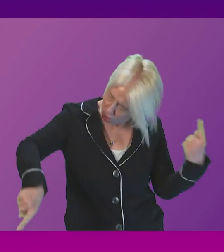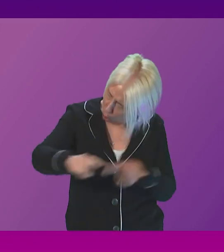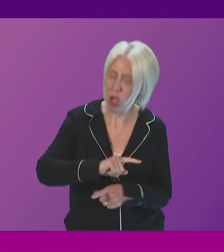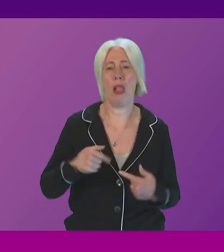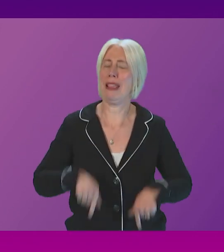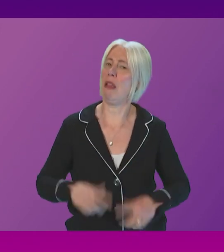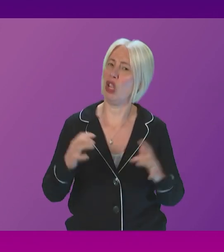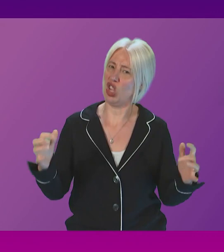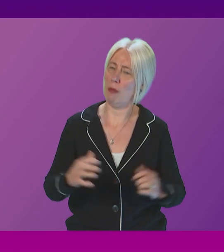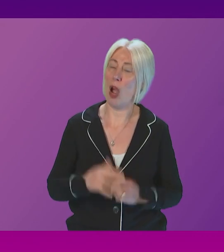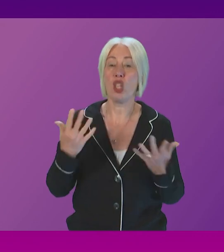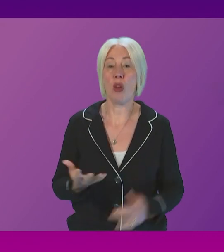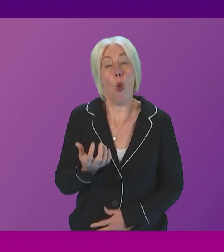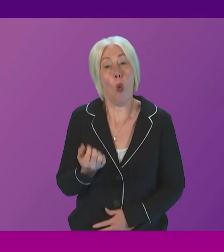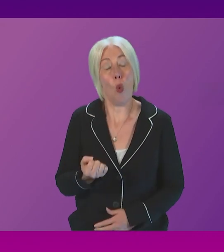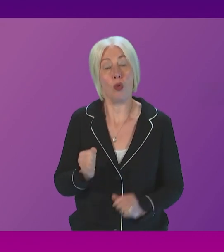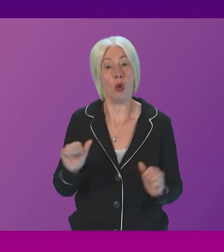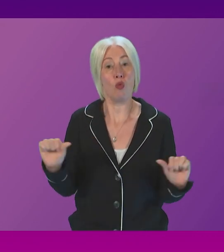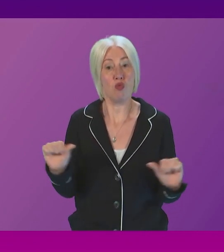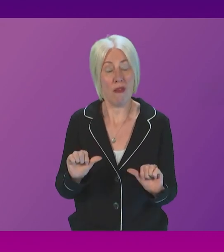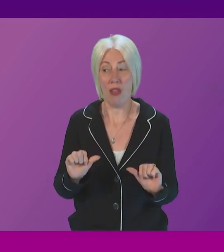I suspend the meeting briefly to allow the chamber and public gallery to clear.